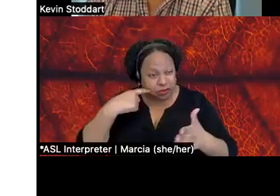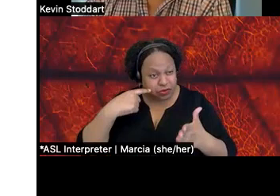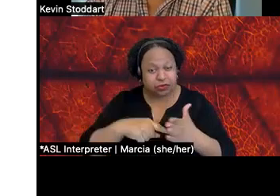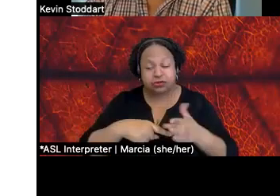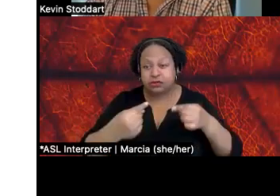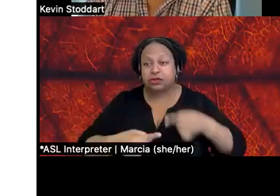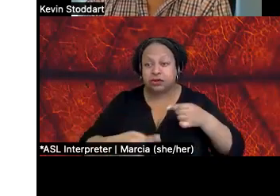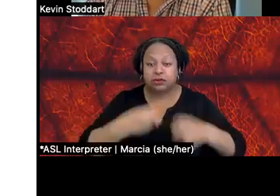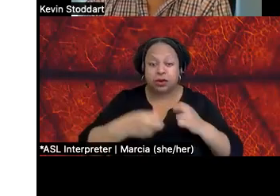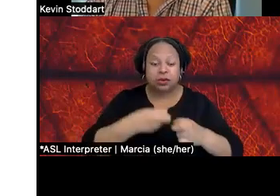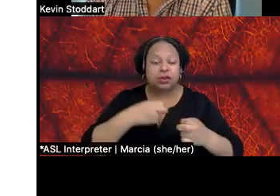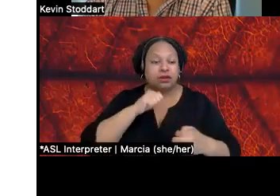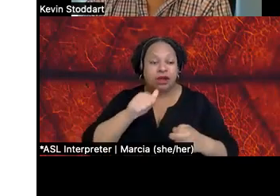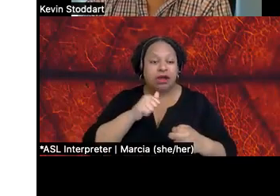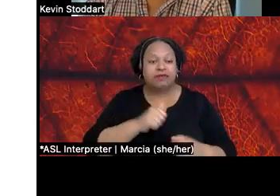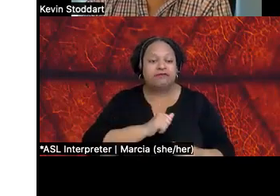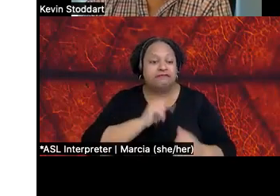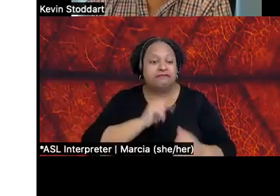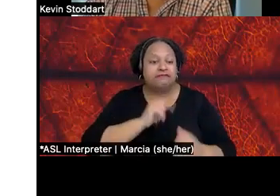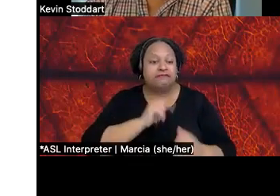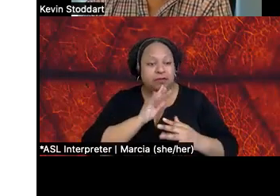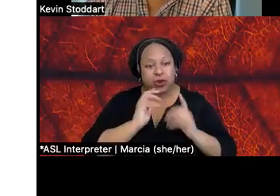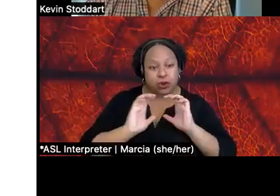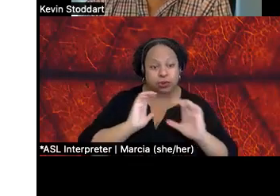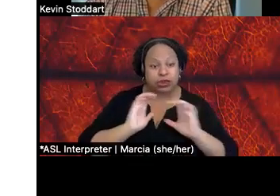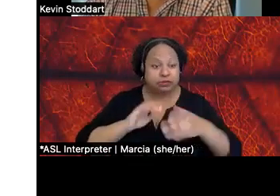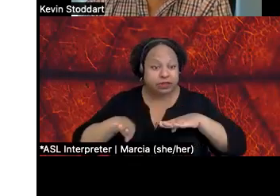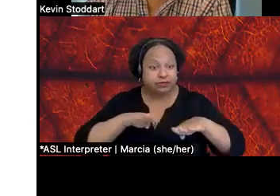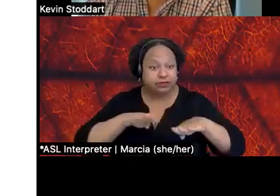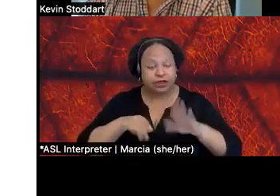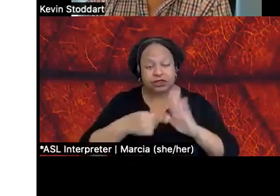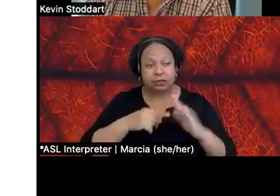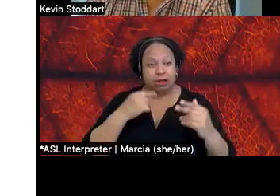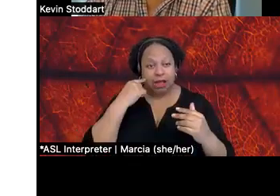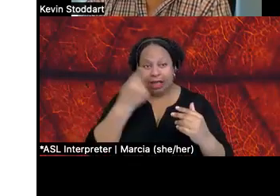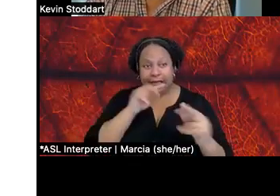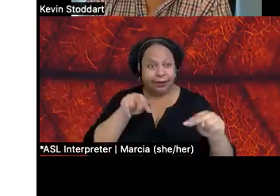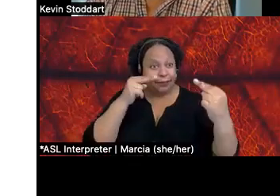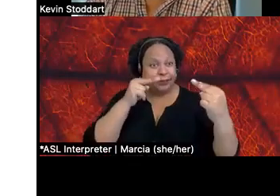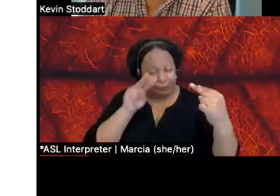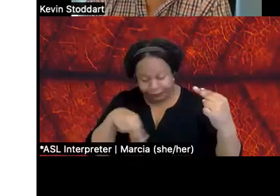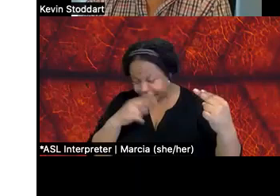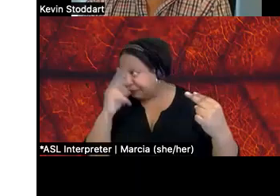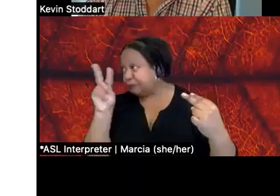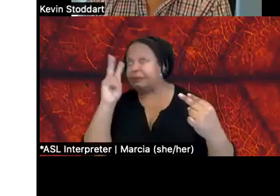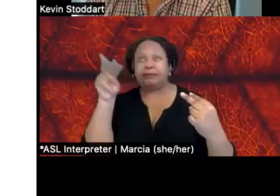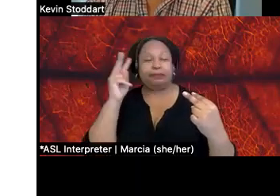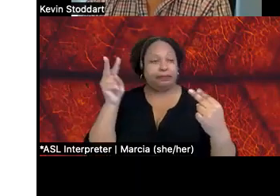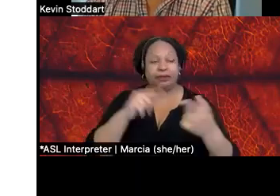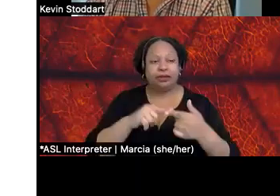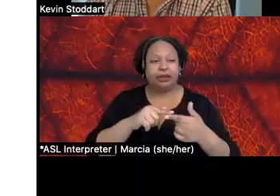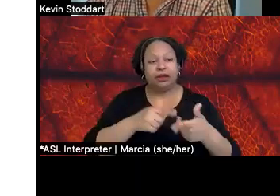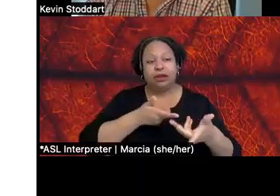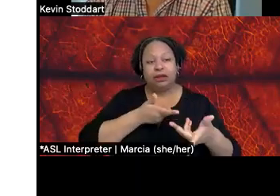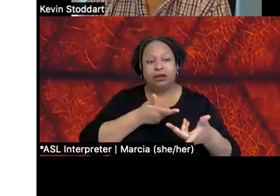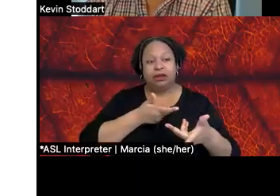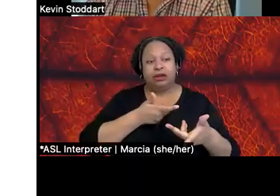So, we may have poor eye contact for the integrated verbal and nonverbal communication.